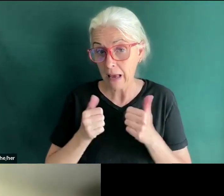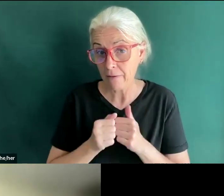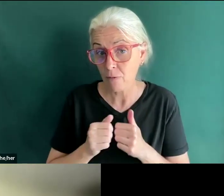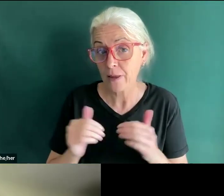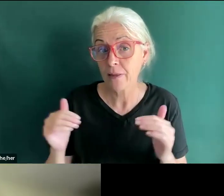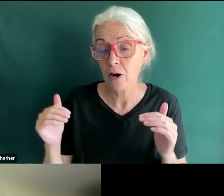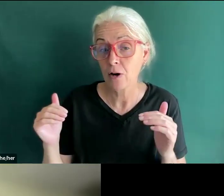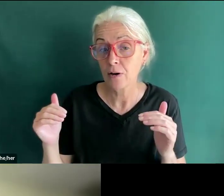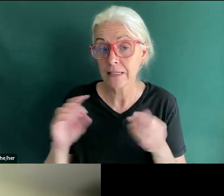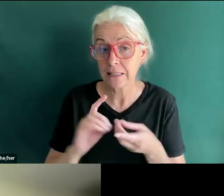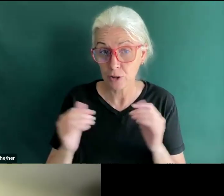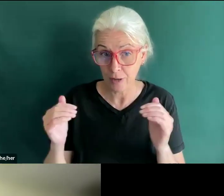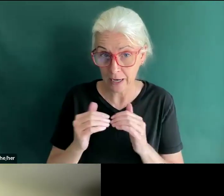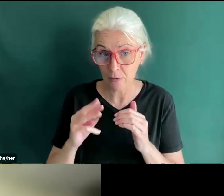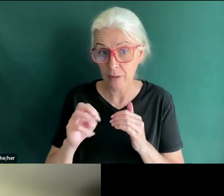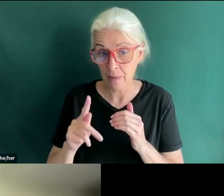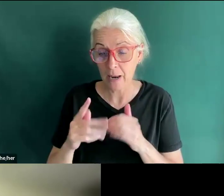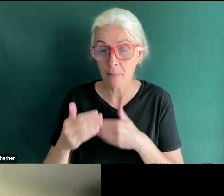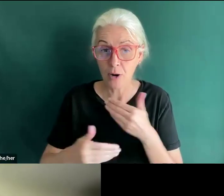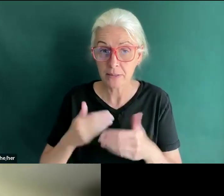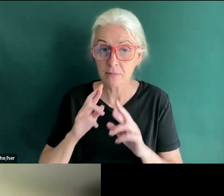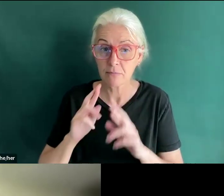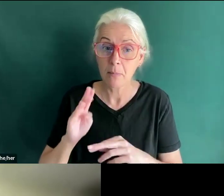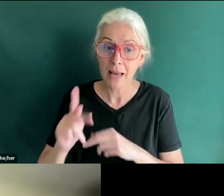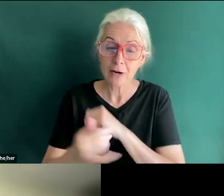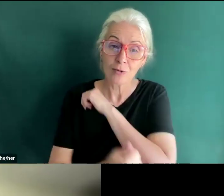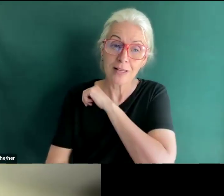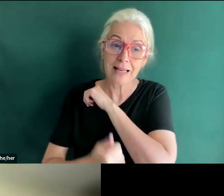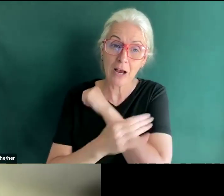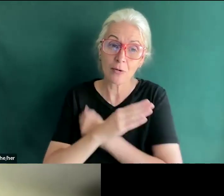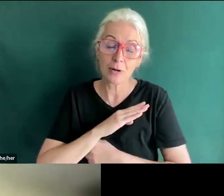which we're in the process of reporting back to the County Board of Supervisors in the next couple